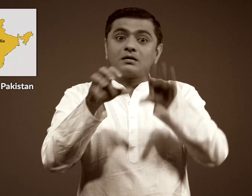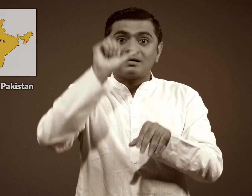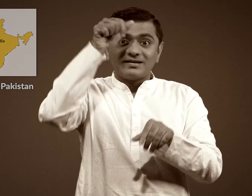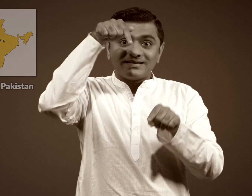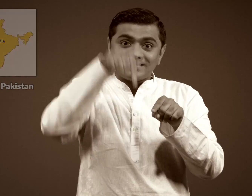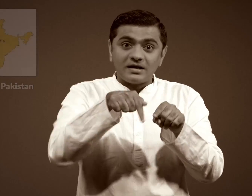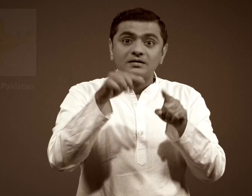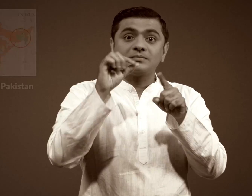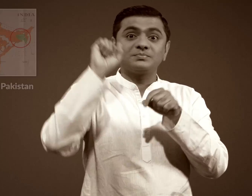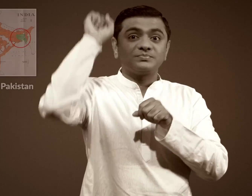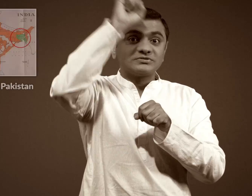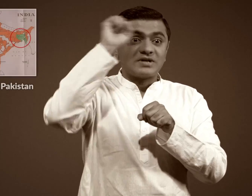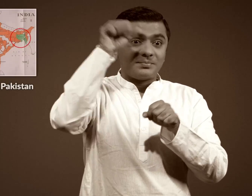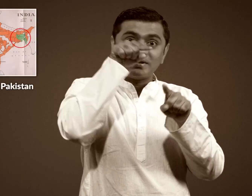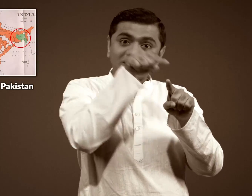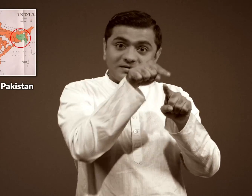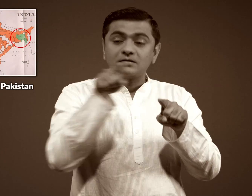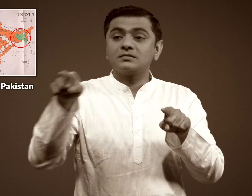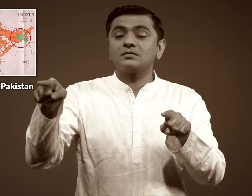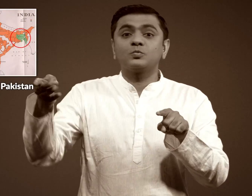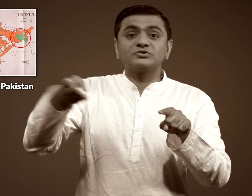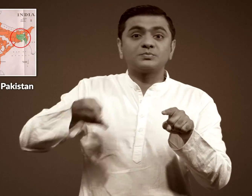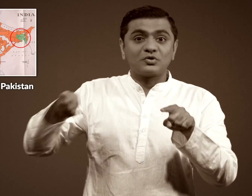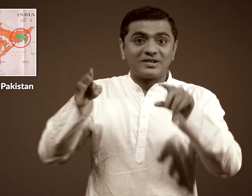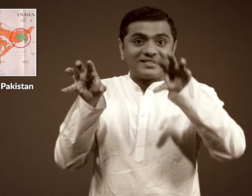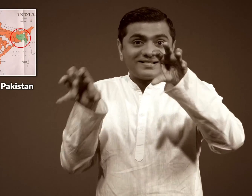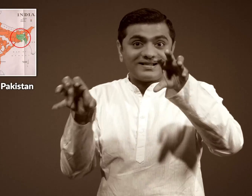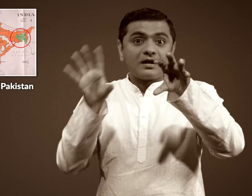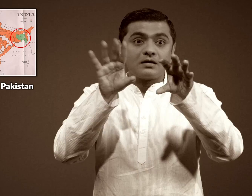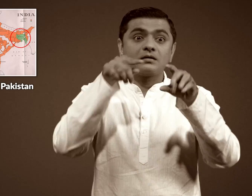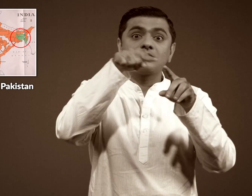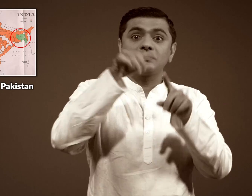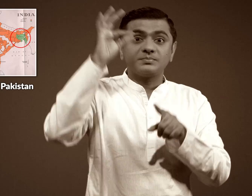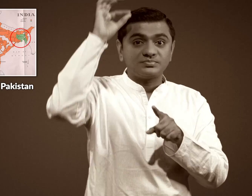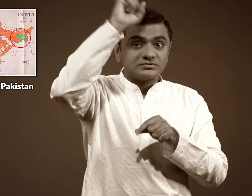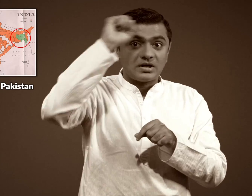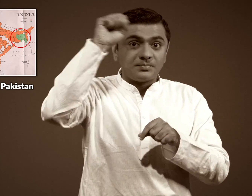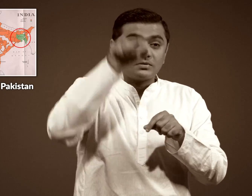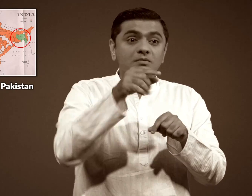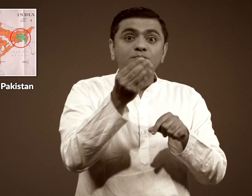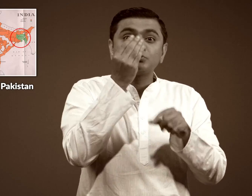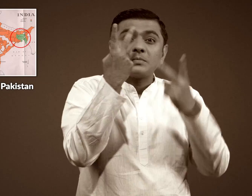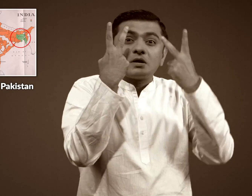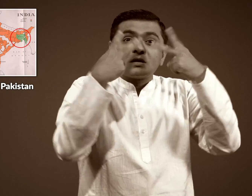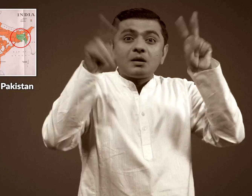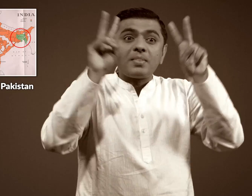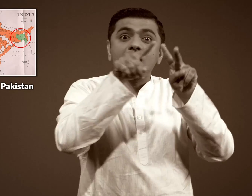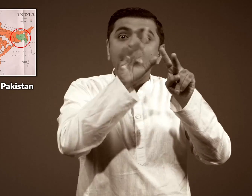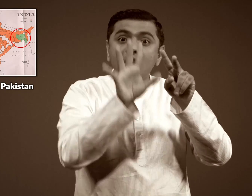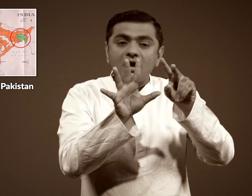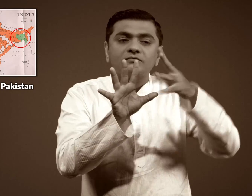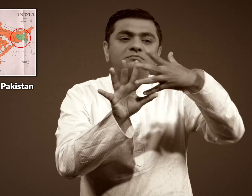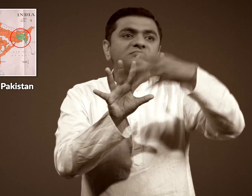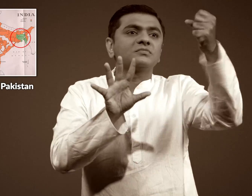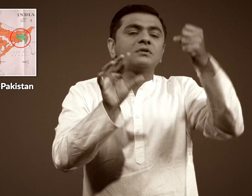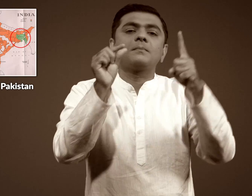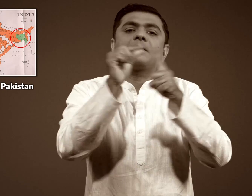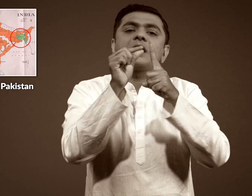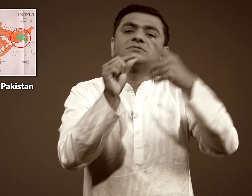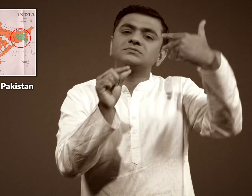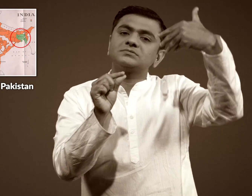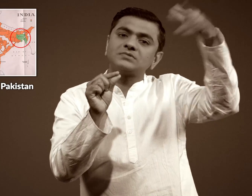Areas with a Muslim majority in Punjab and West Bengal was taken over by Pakistan.